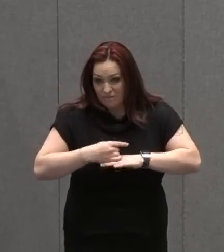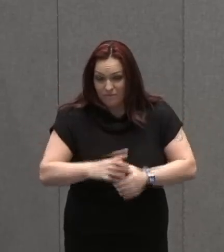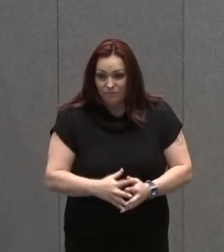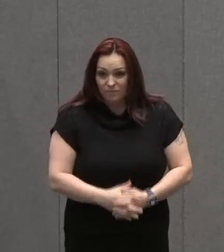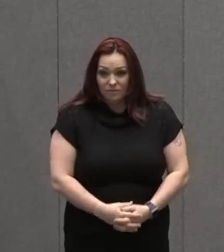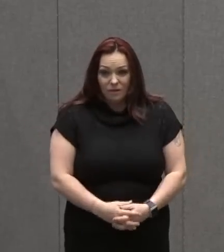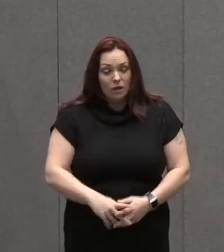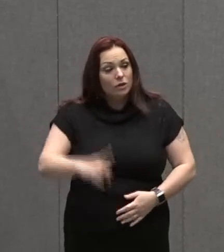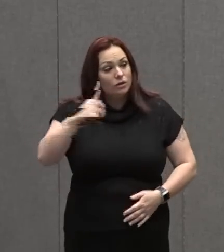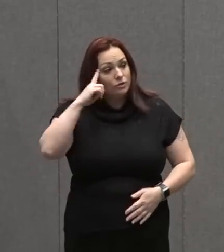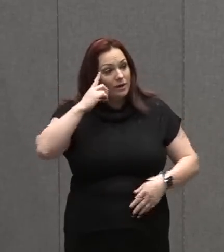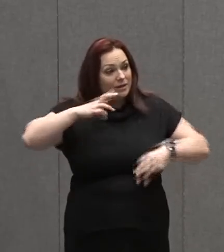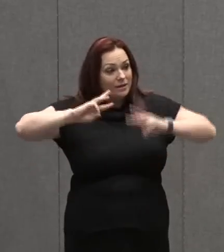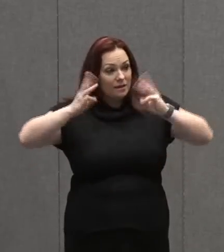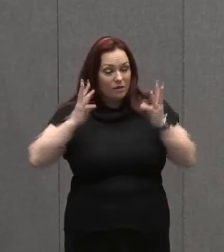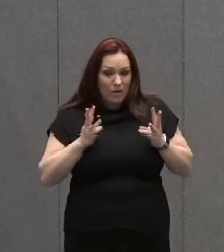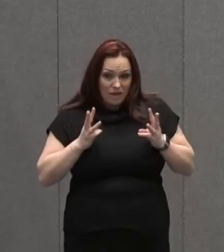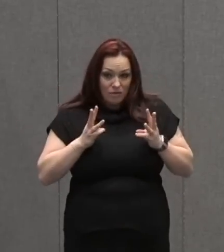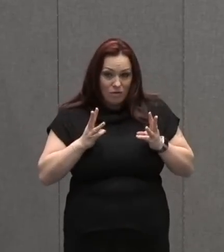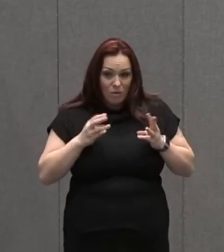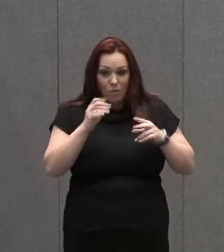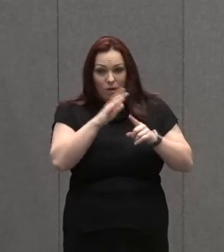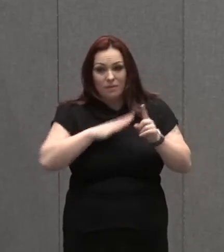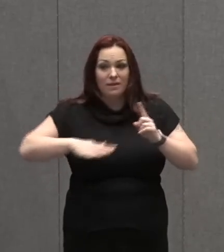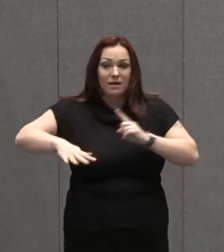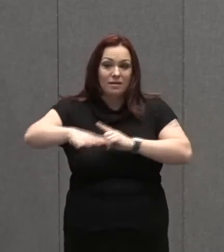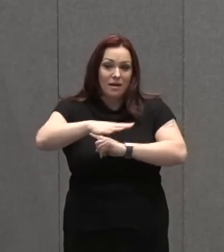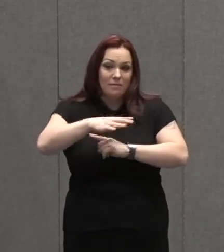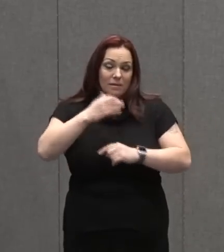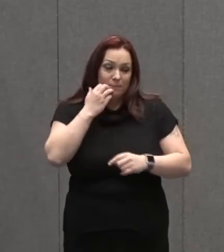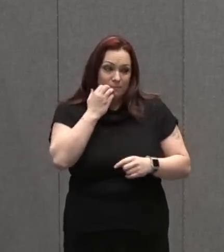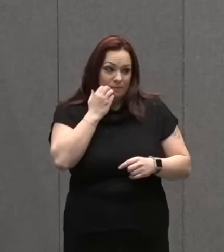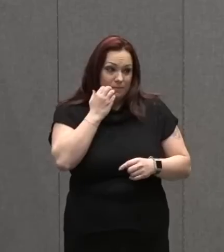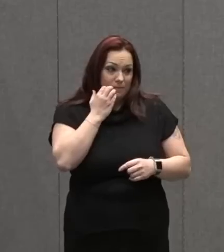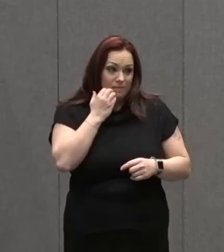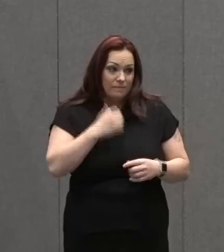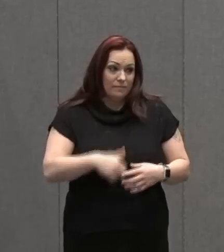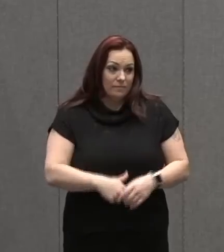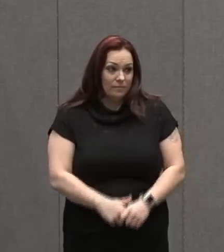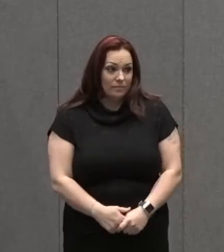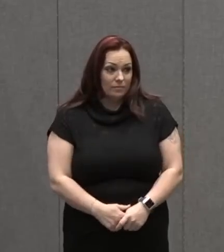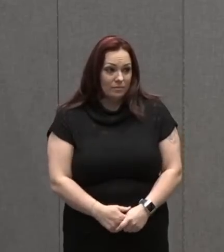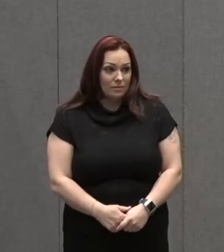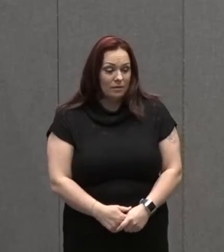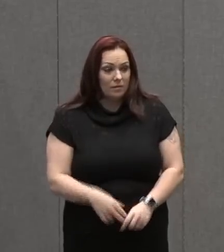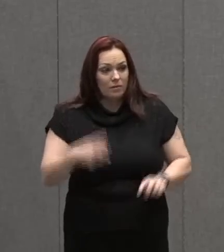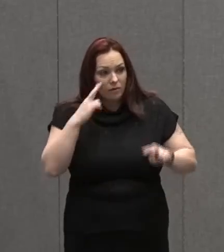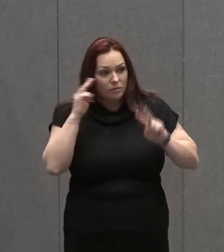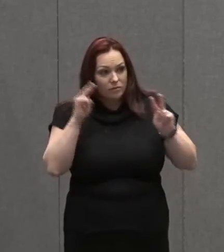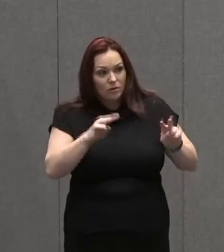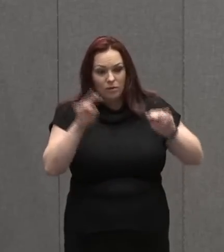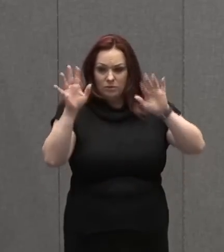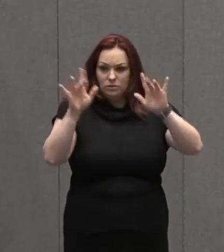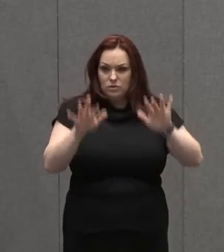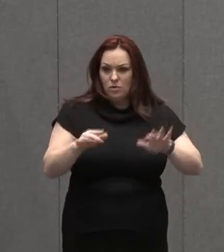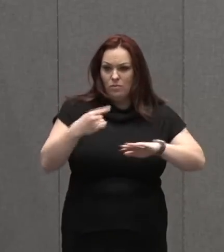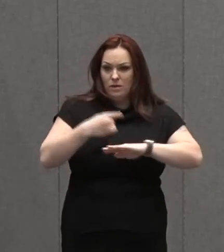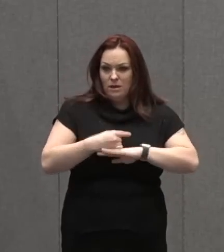do we think that's the weather or climate? So if we're looking at some snow one day,